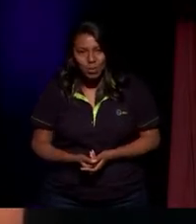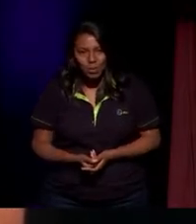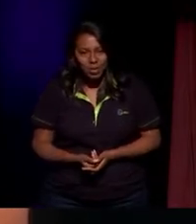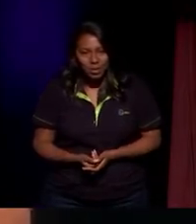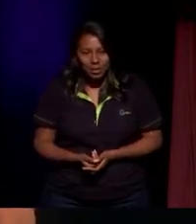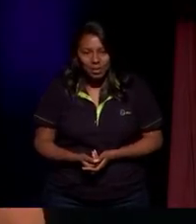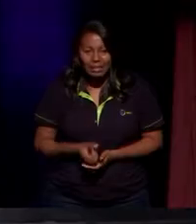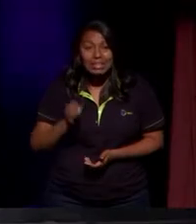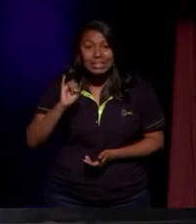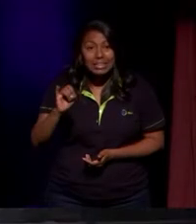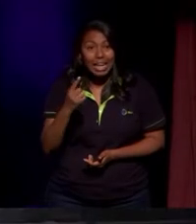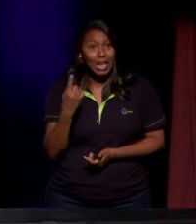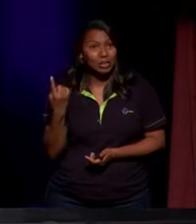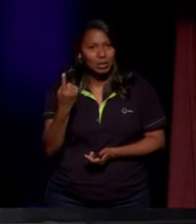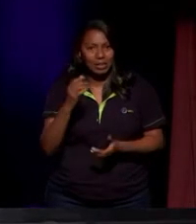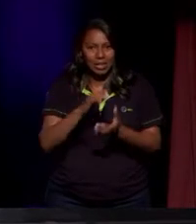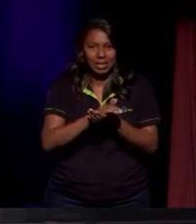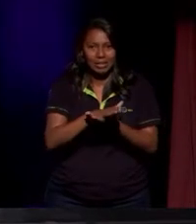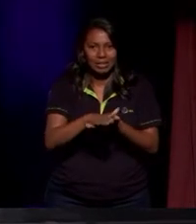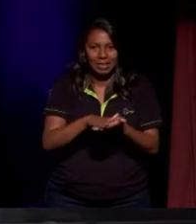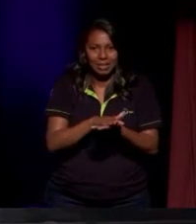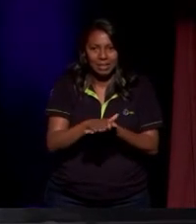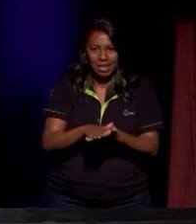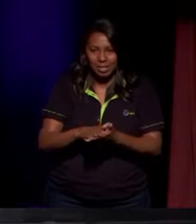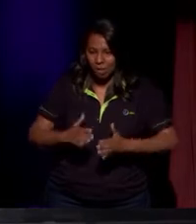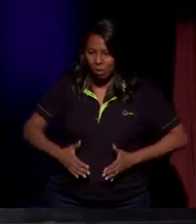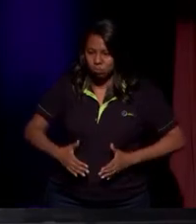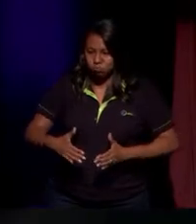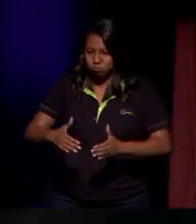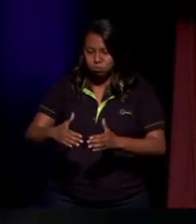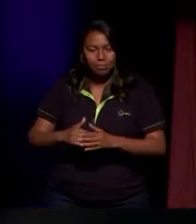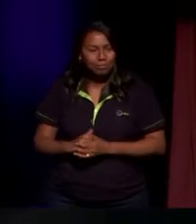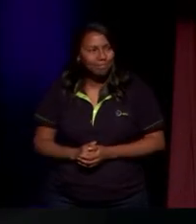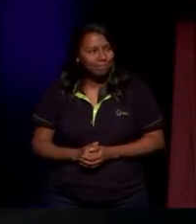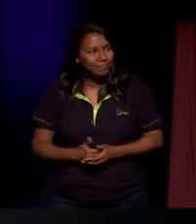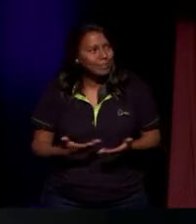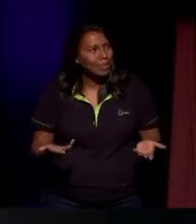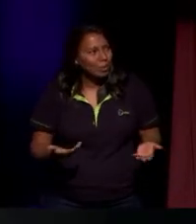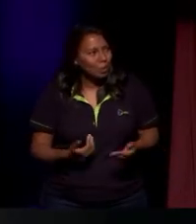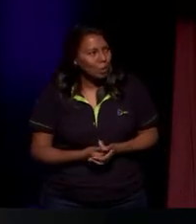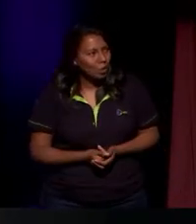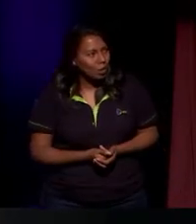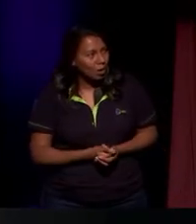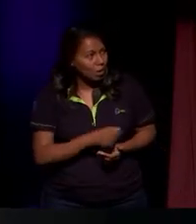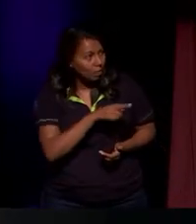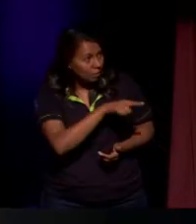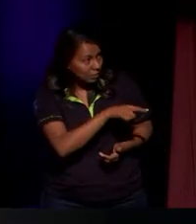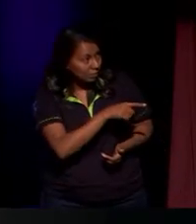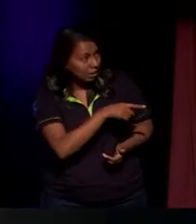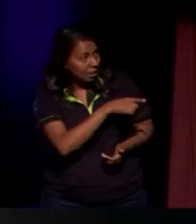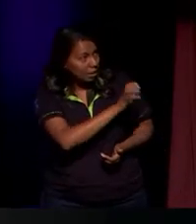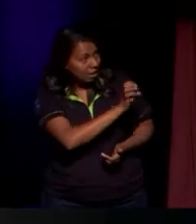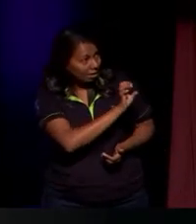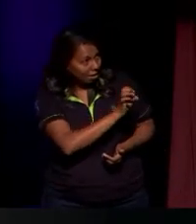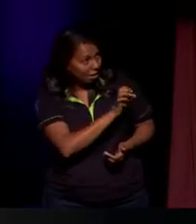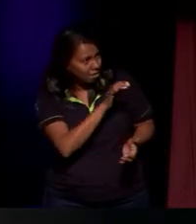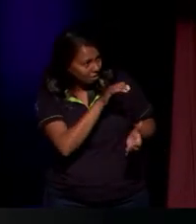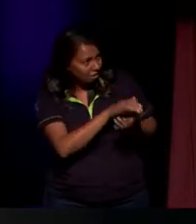She looks for her best gay friend. and marries him so he can name his son.